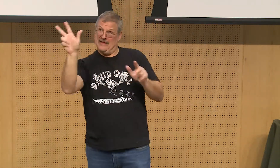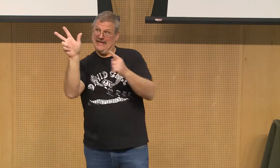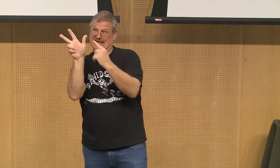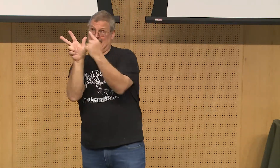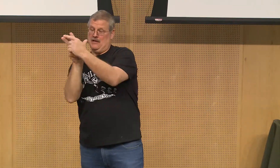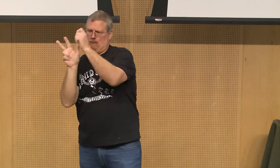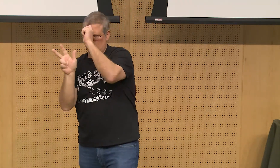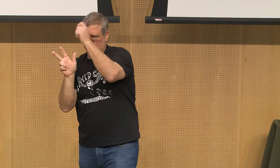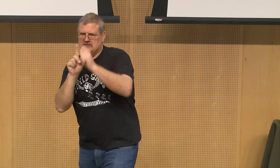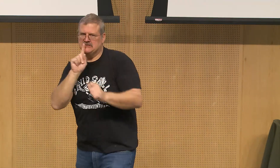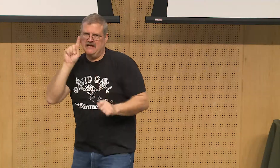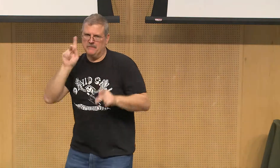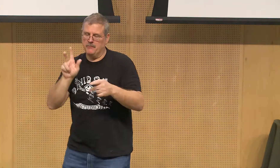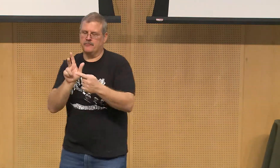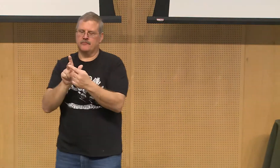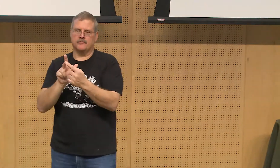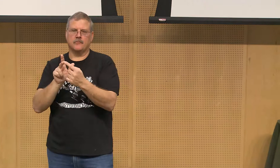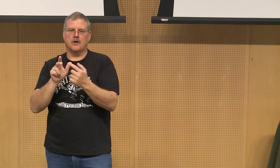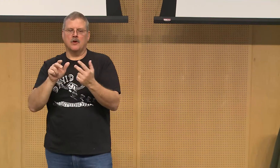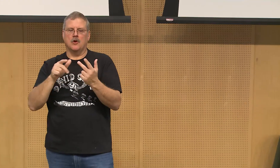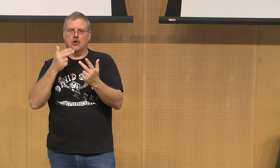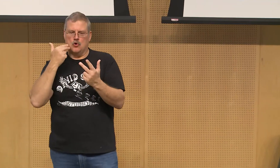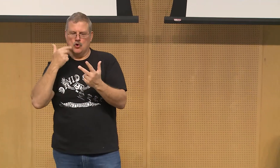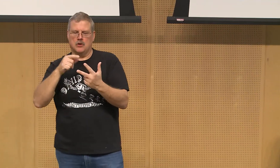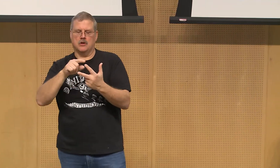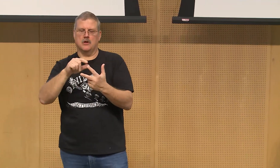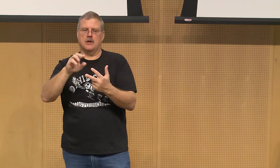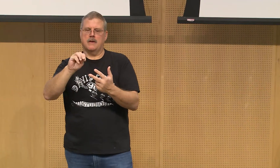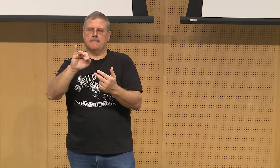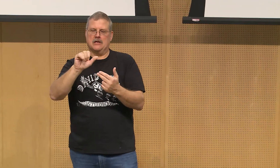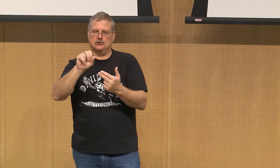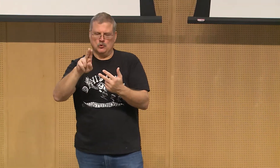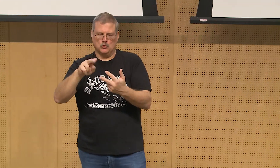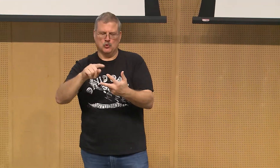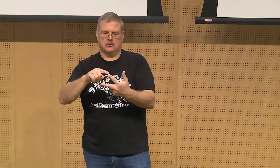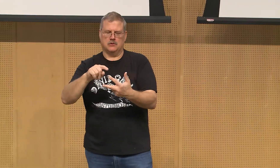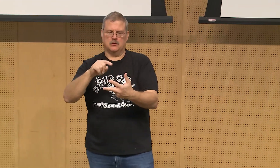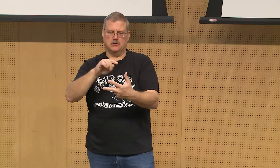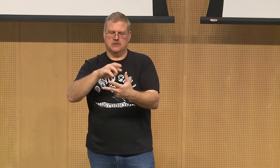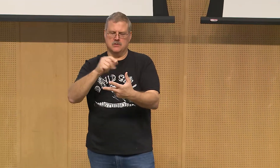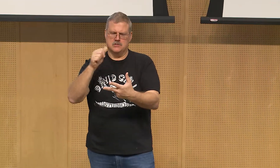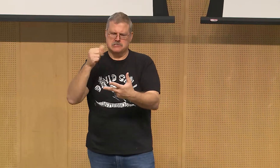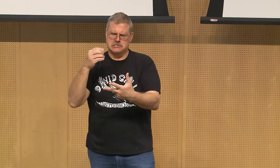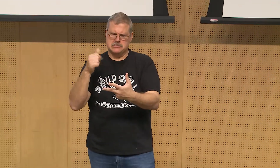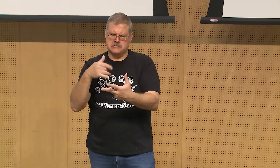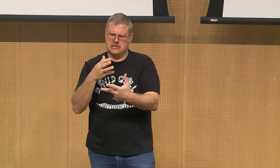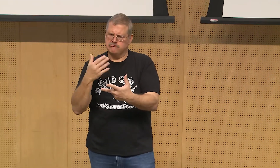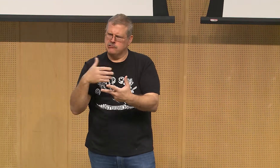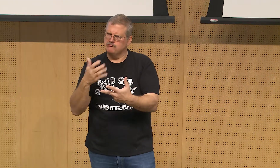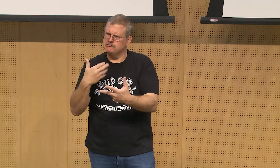You see fingers for art. The filigrees up top-- there's 3 of them--